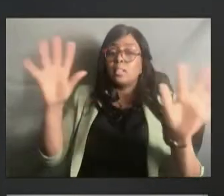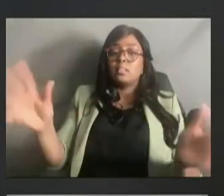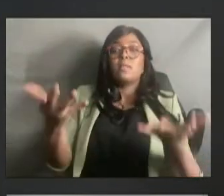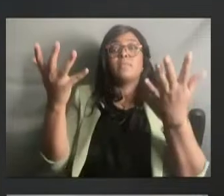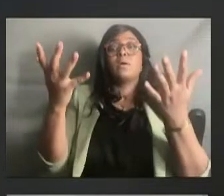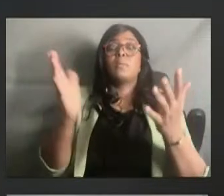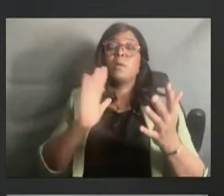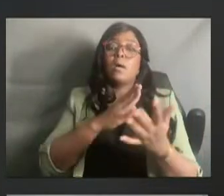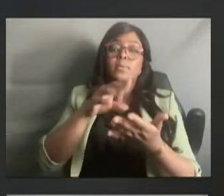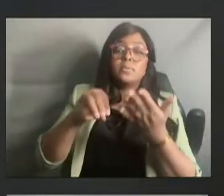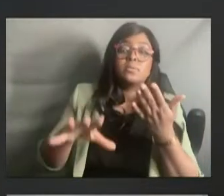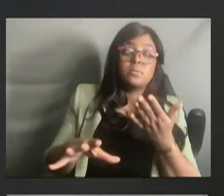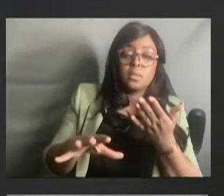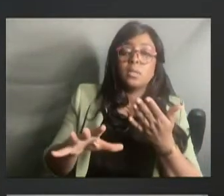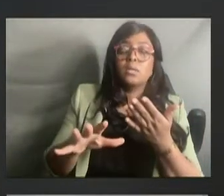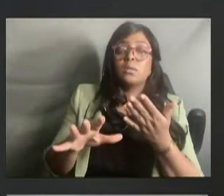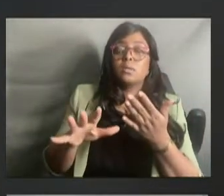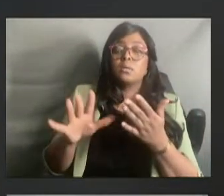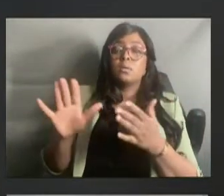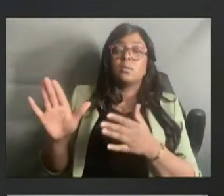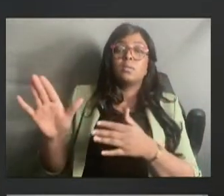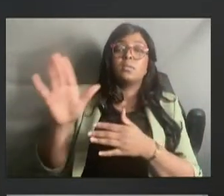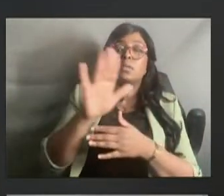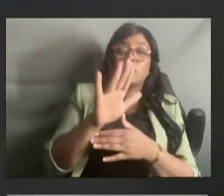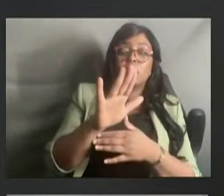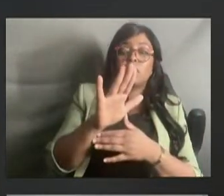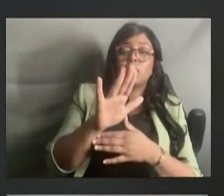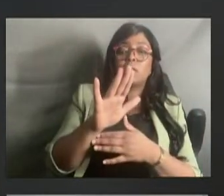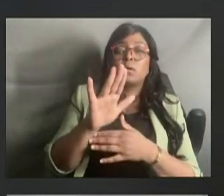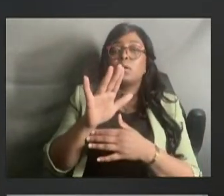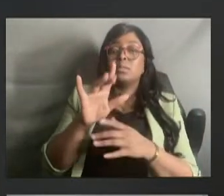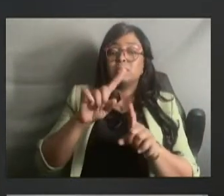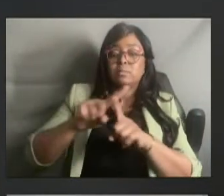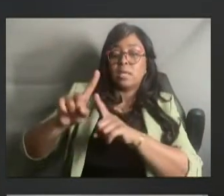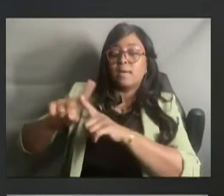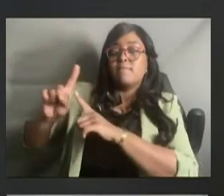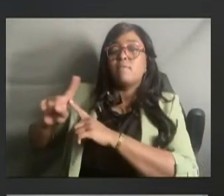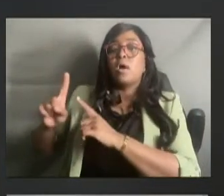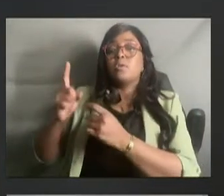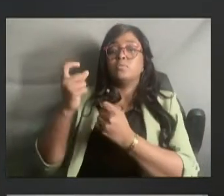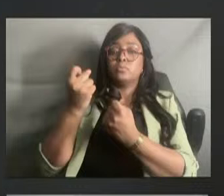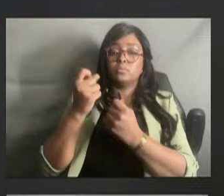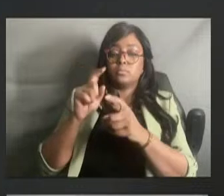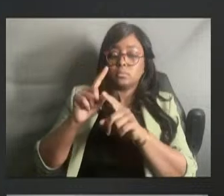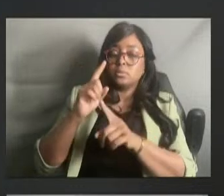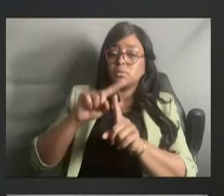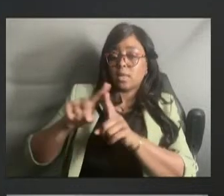schools. We get it right when we